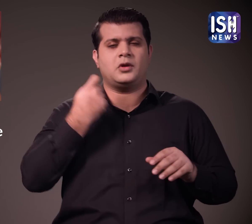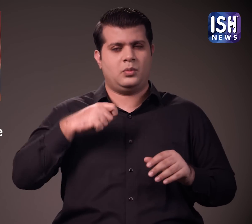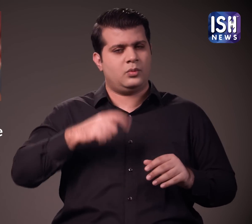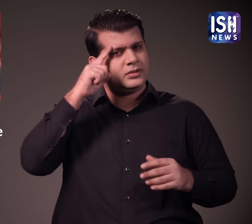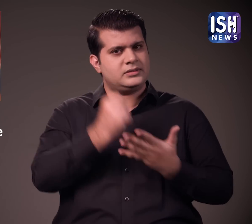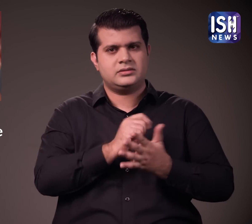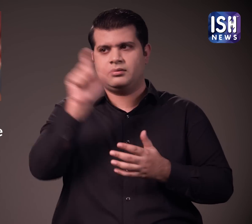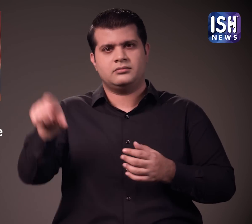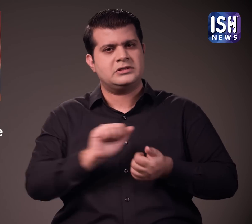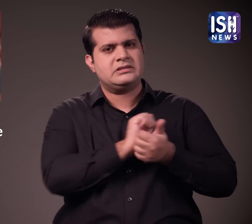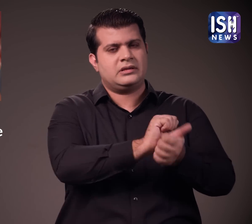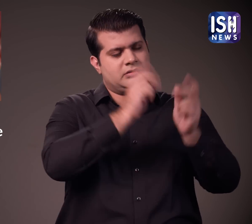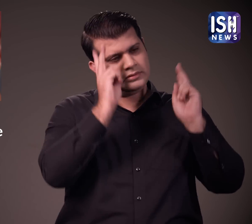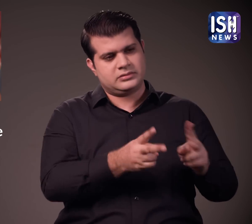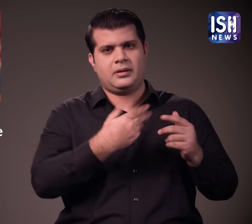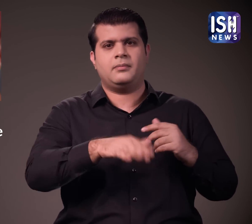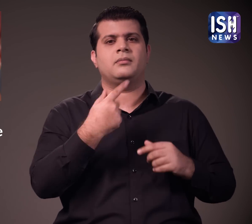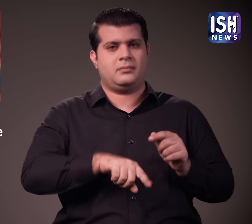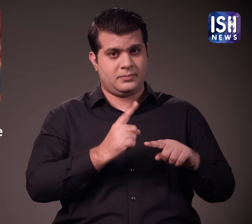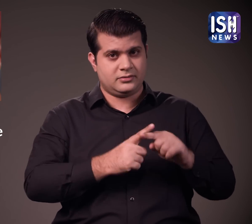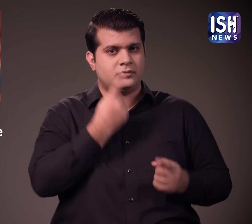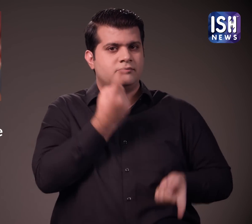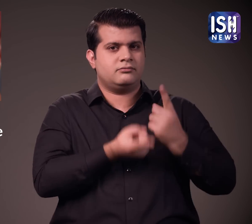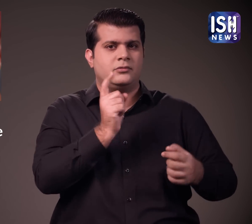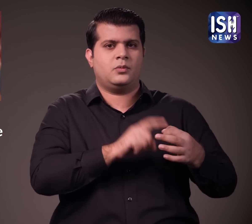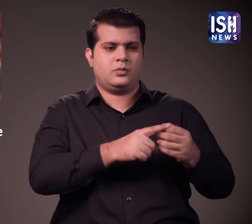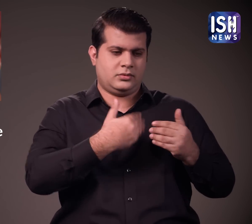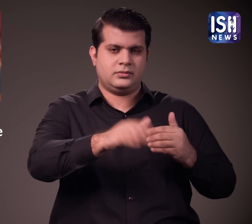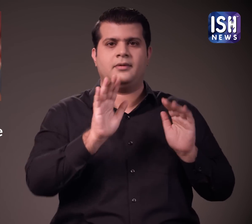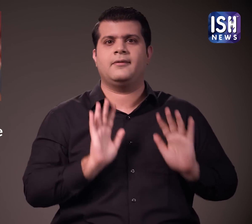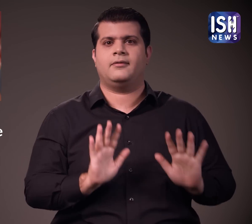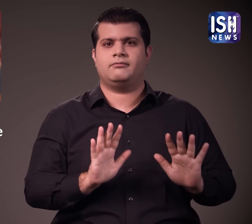The court decided to keep him in jail and further investigate the matter.